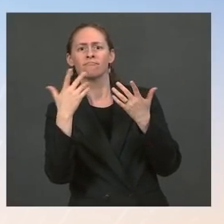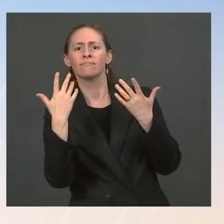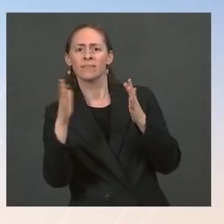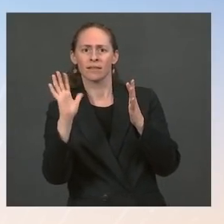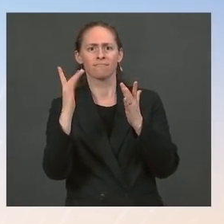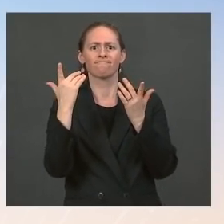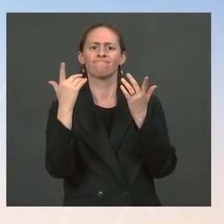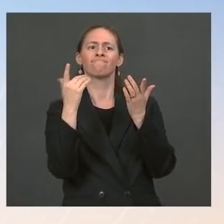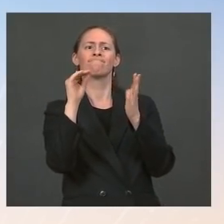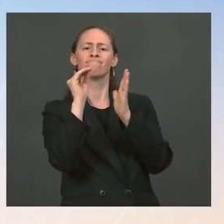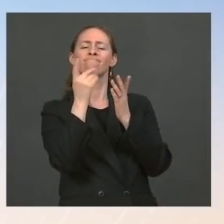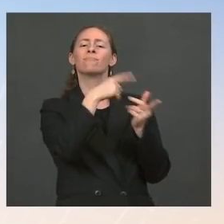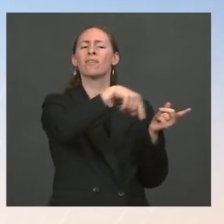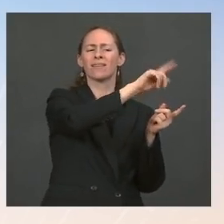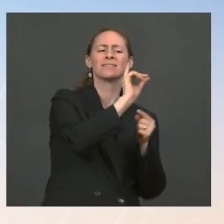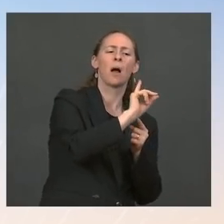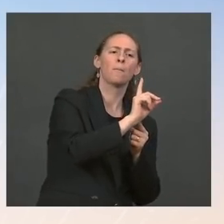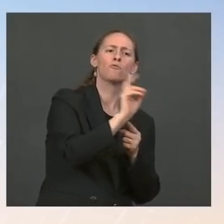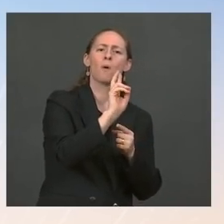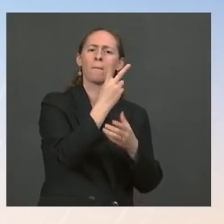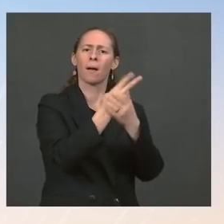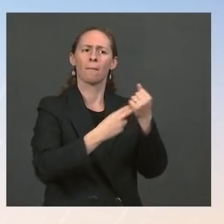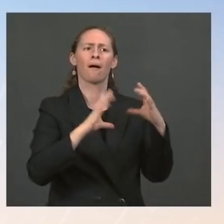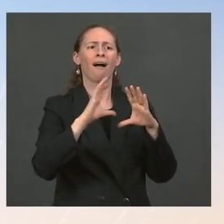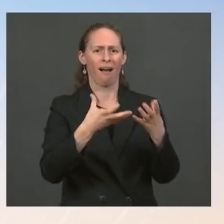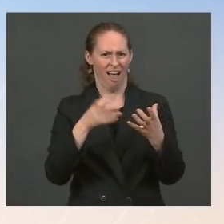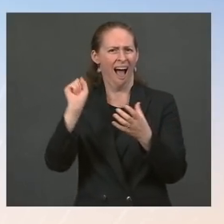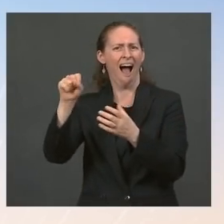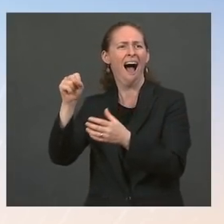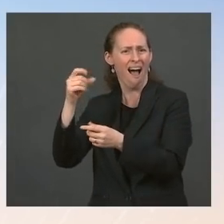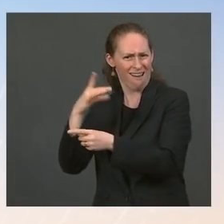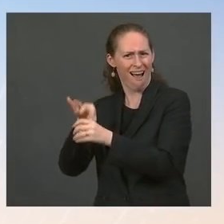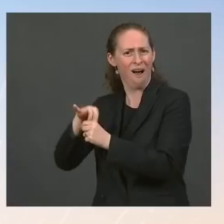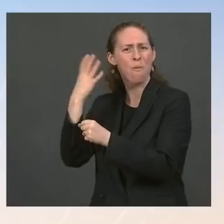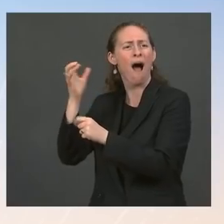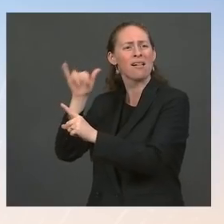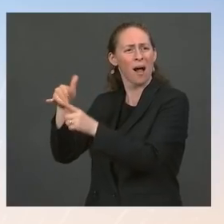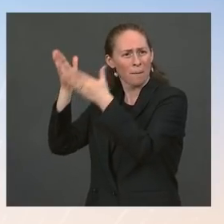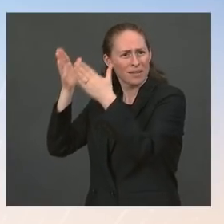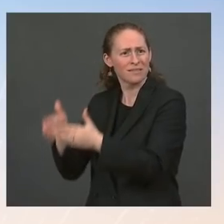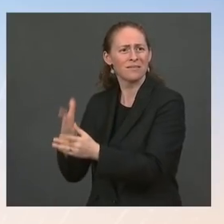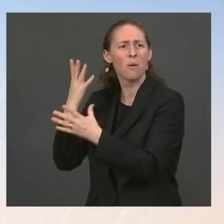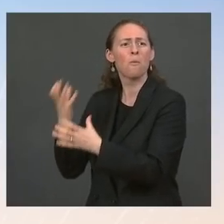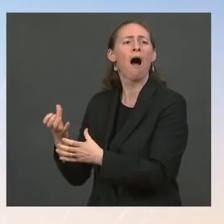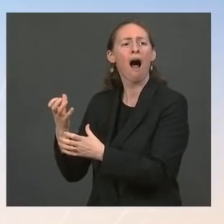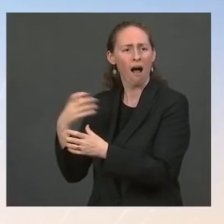They can be voted through by unanimous consent; you don't need to use all of the hours on the floor to get it done.